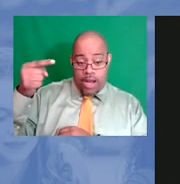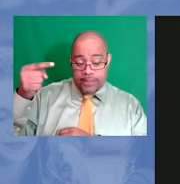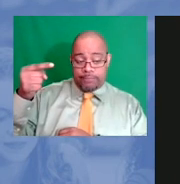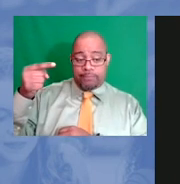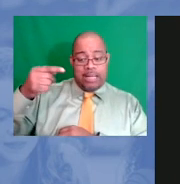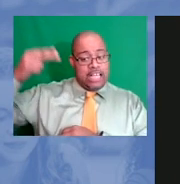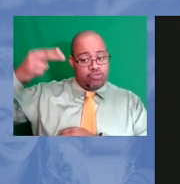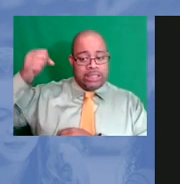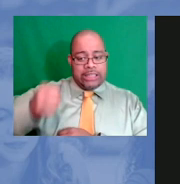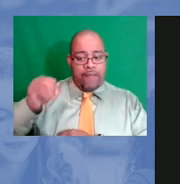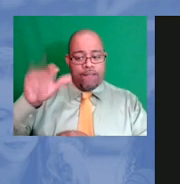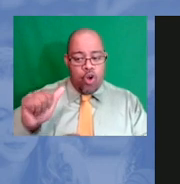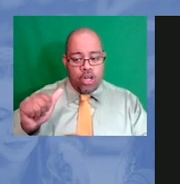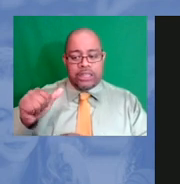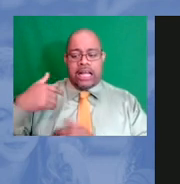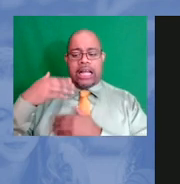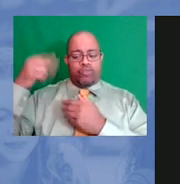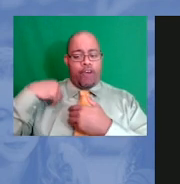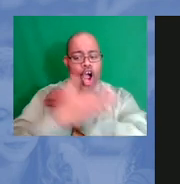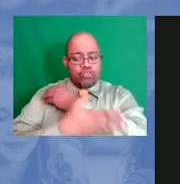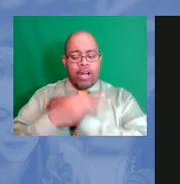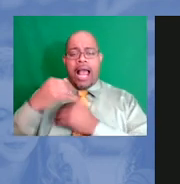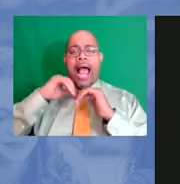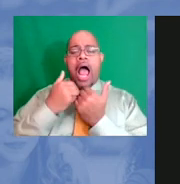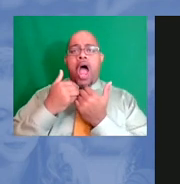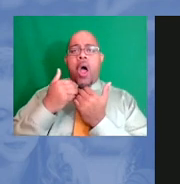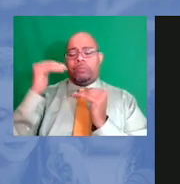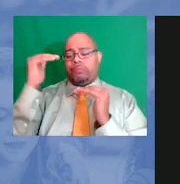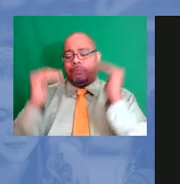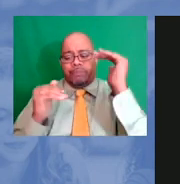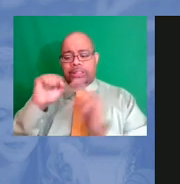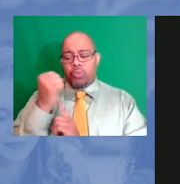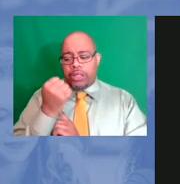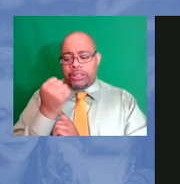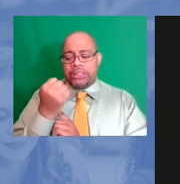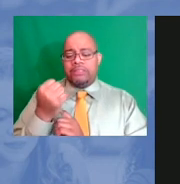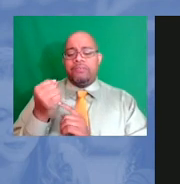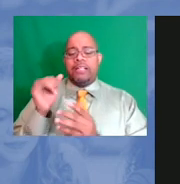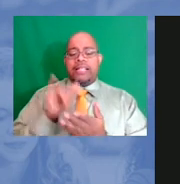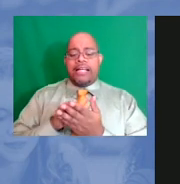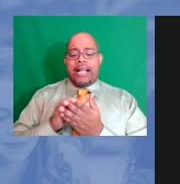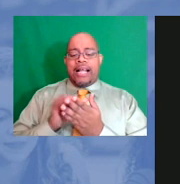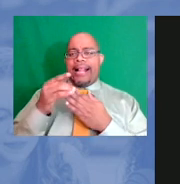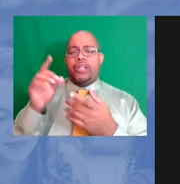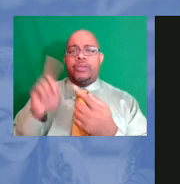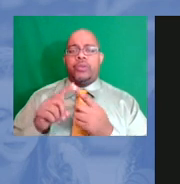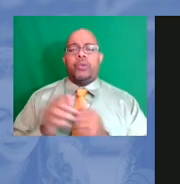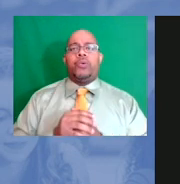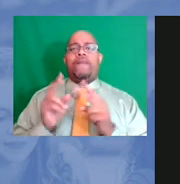OF OUR COUNTRY, AND HOW INEQUITABLE CONDITIONS HAVE INVARIABLY LED TO VERY UNFAIR AND HURTFUL